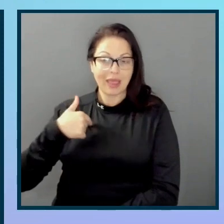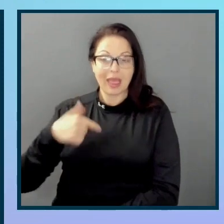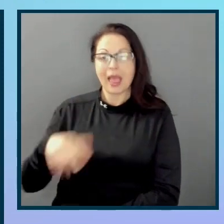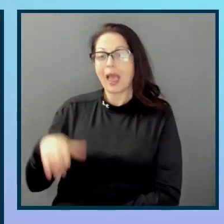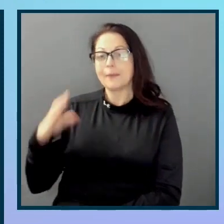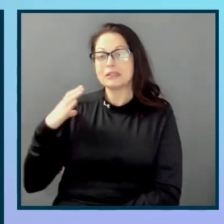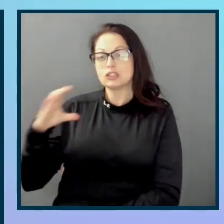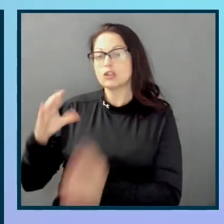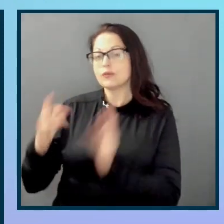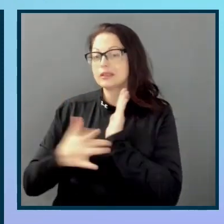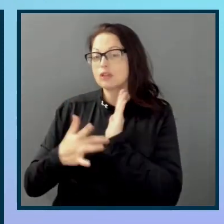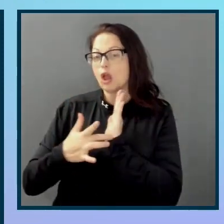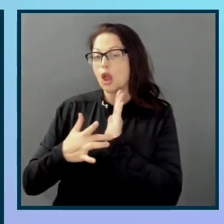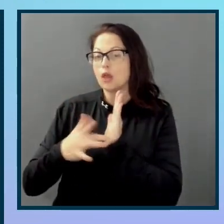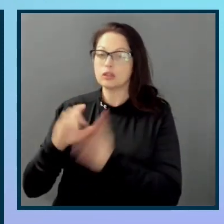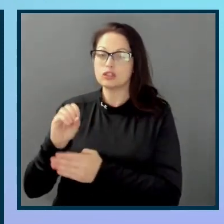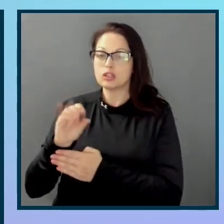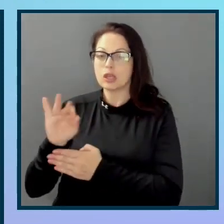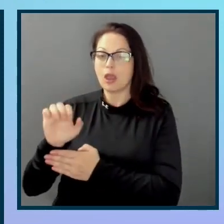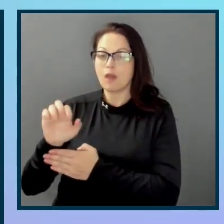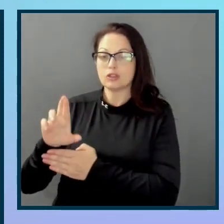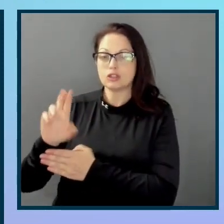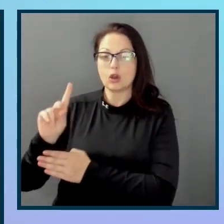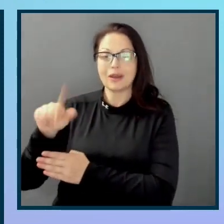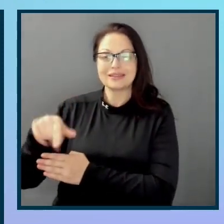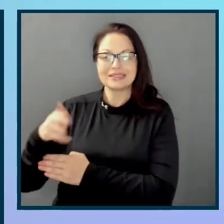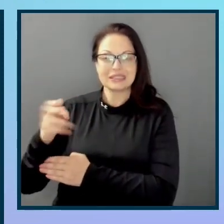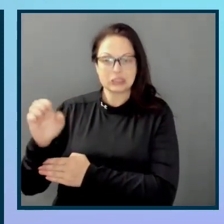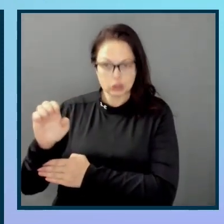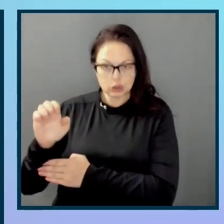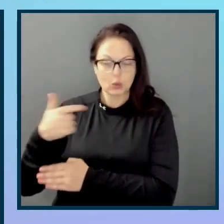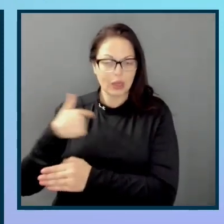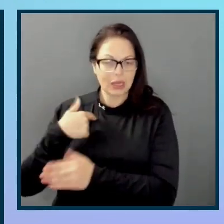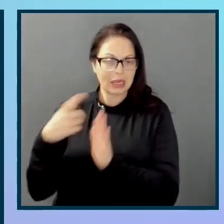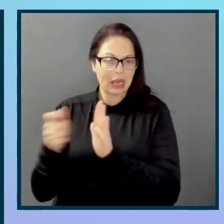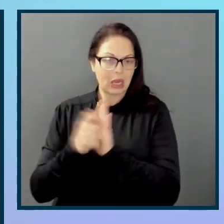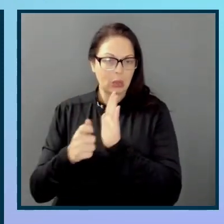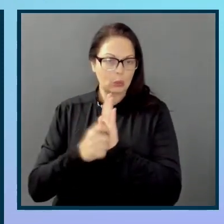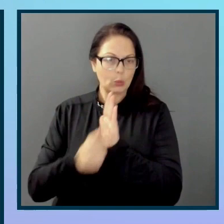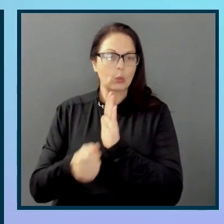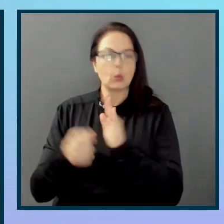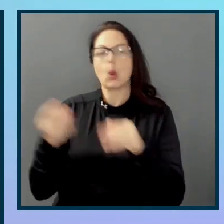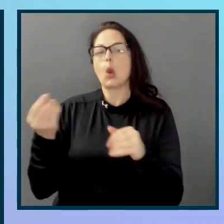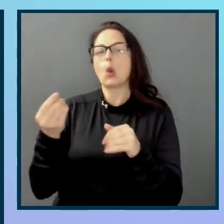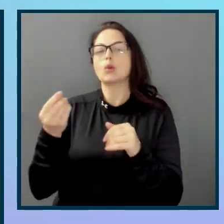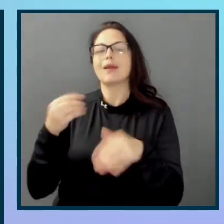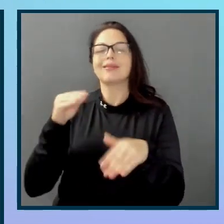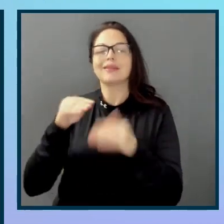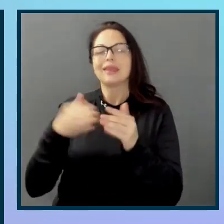And I wrote the Agile Accessibility Handbook, which is what we'll be going over today. And my co-presenter is?